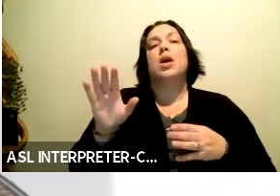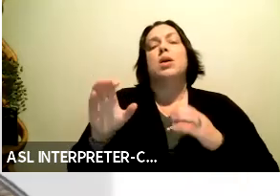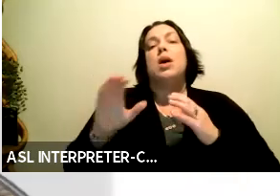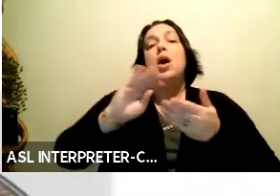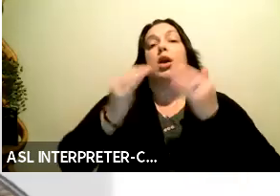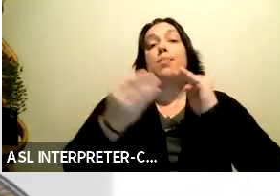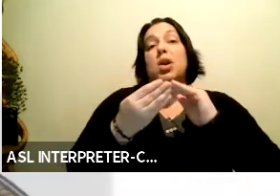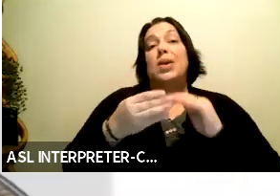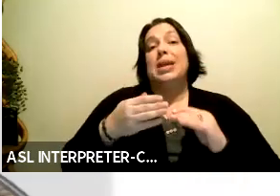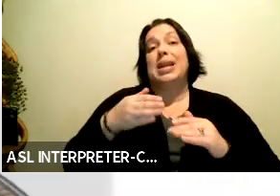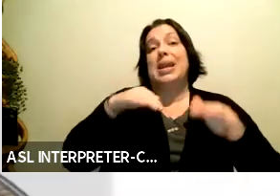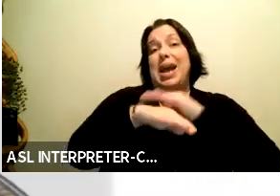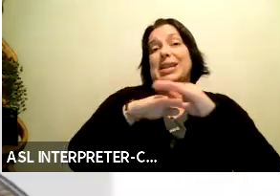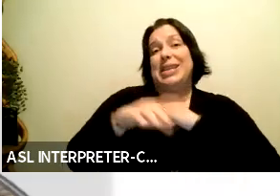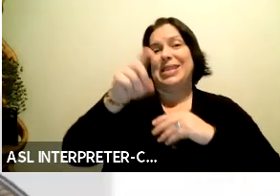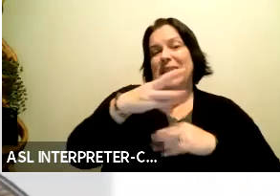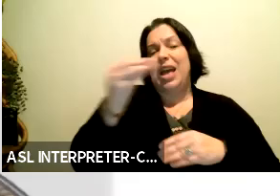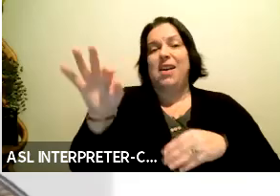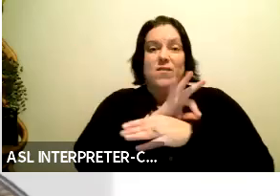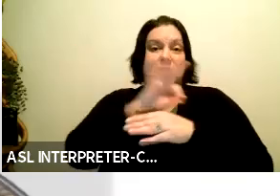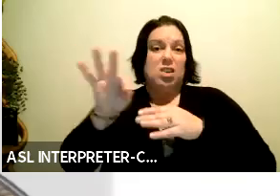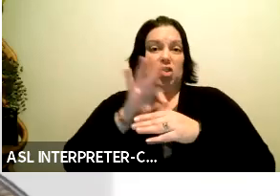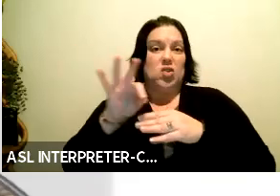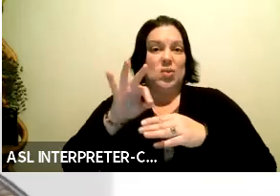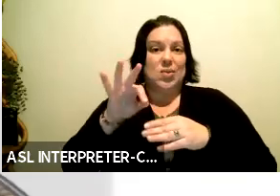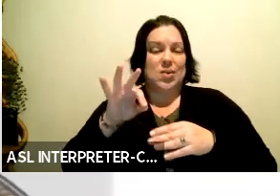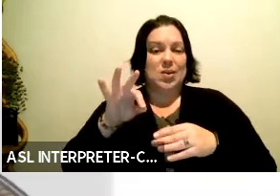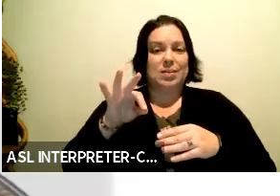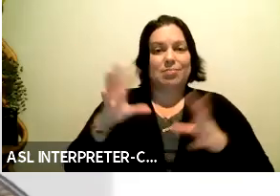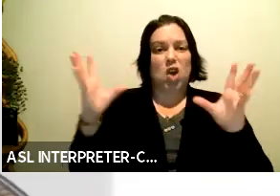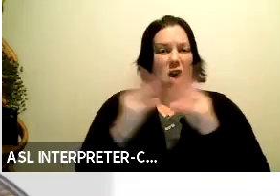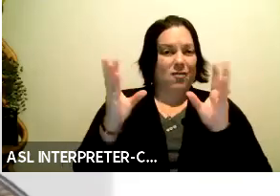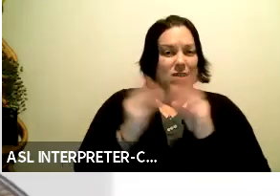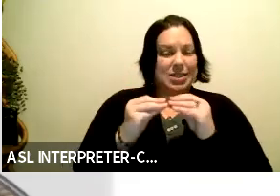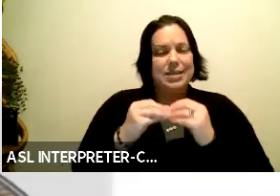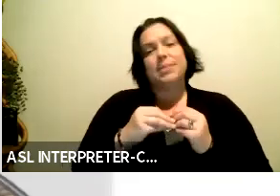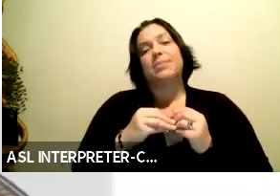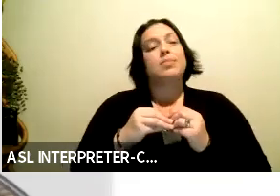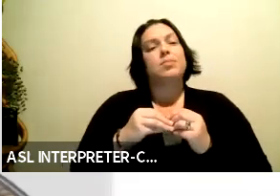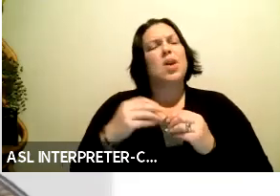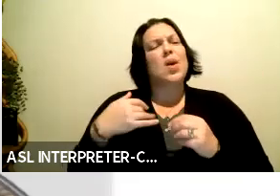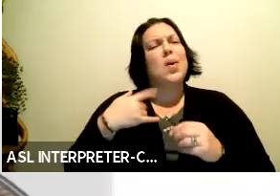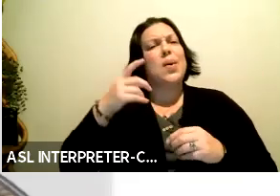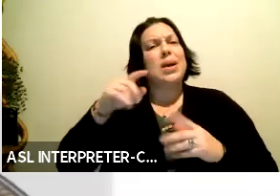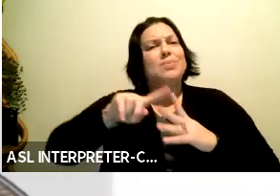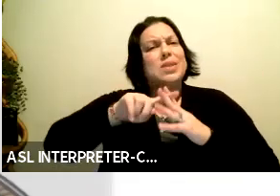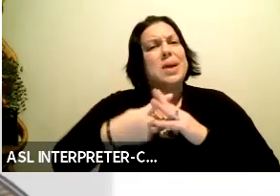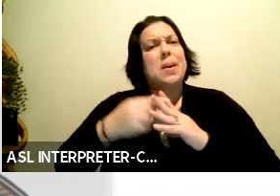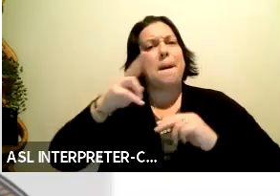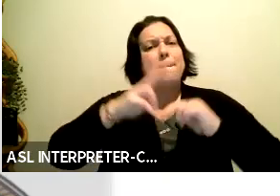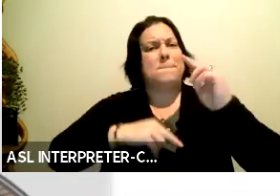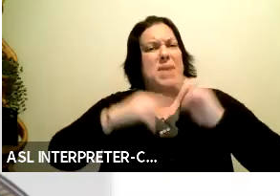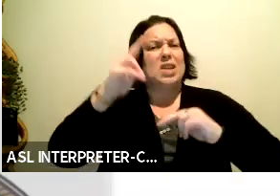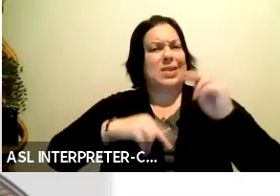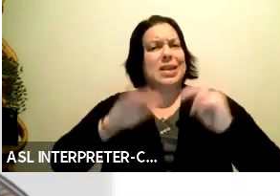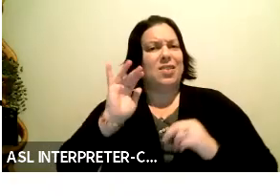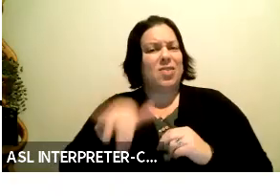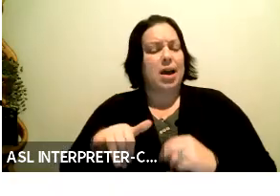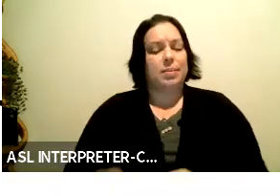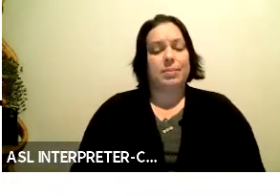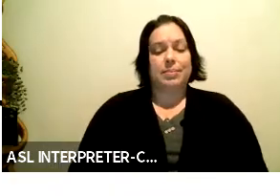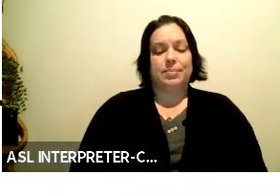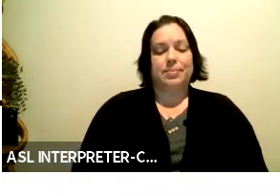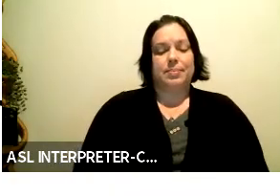that C, the communications area. So we could start building that buy in. Next slide, please.